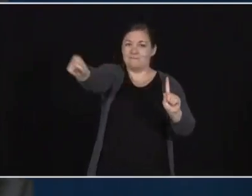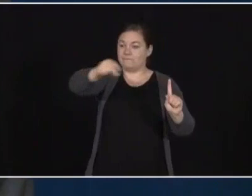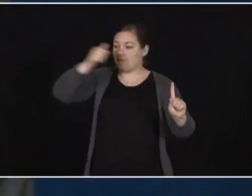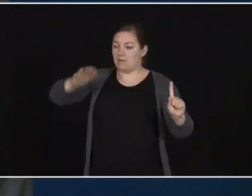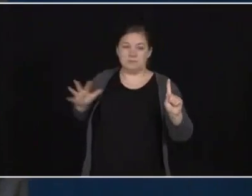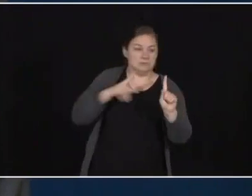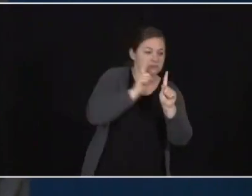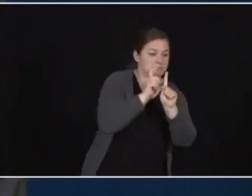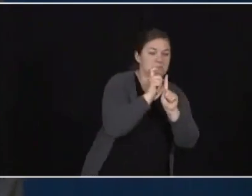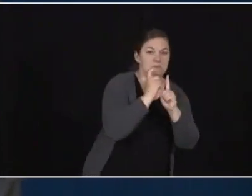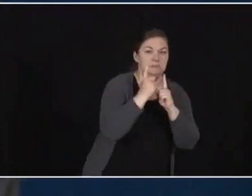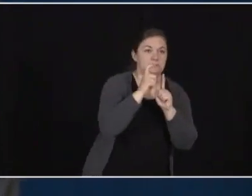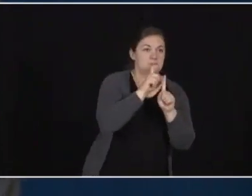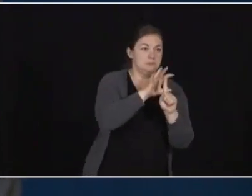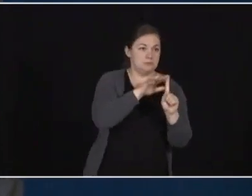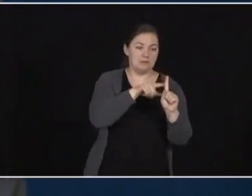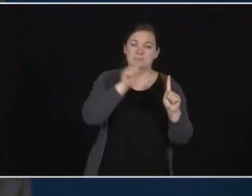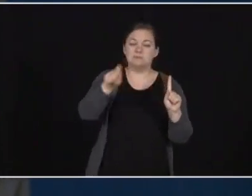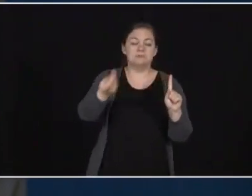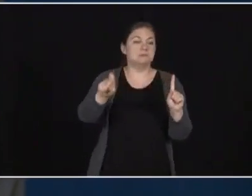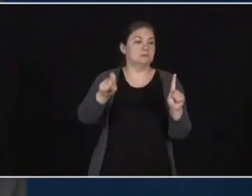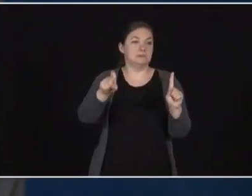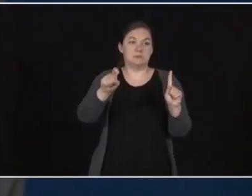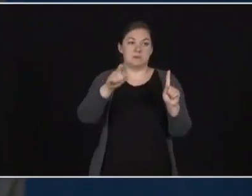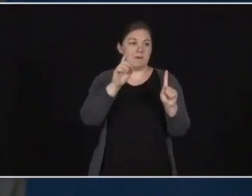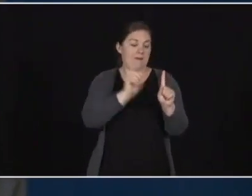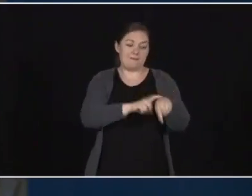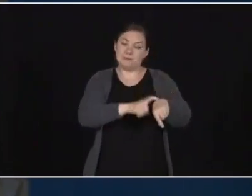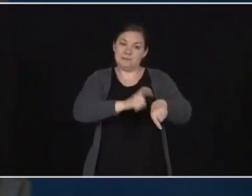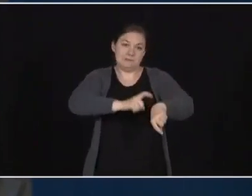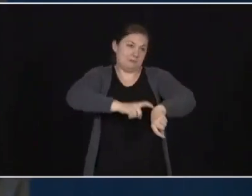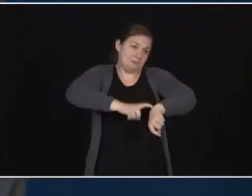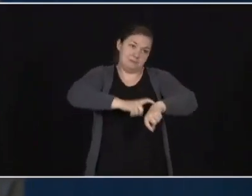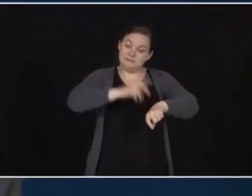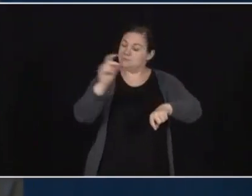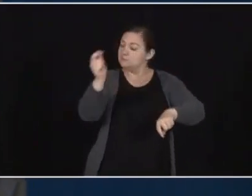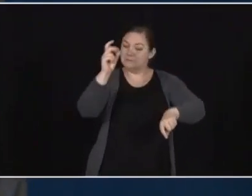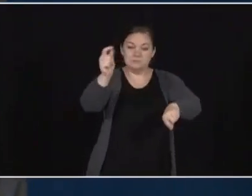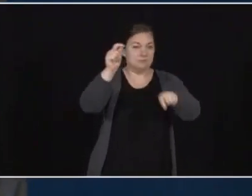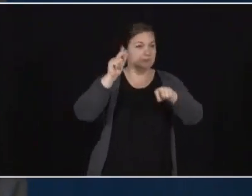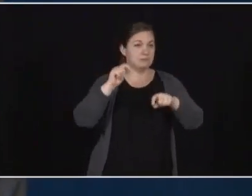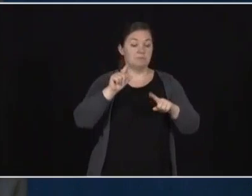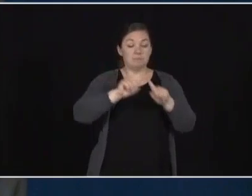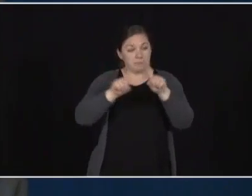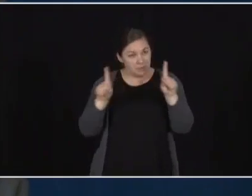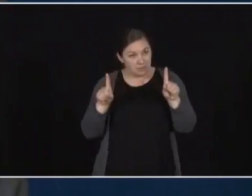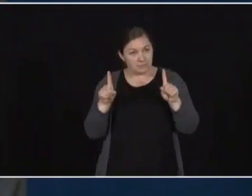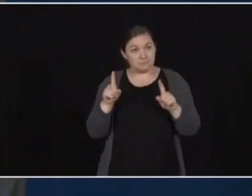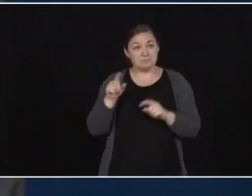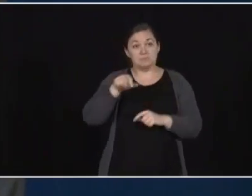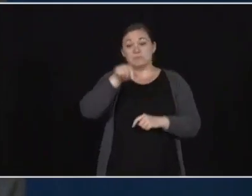and time specific period that will be informed by working together with those